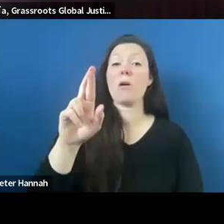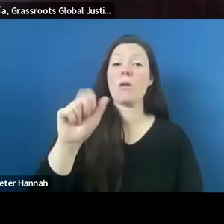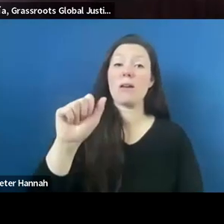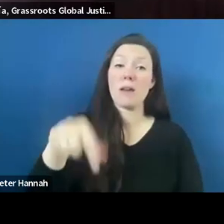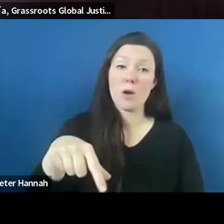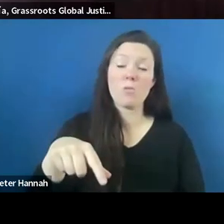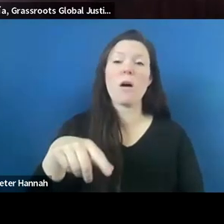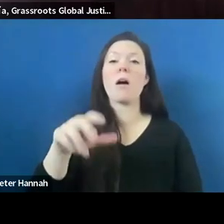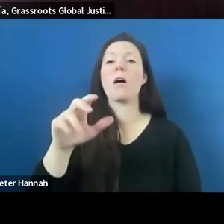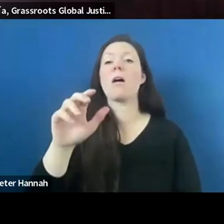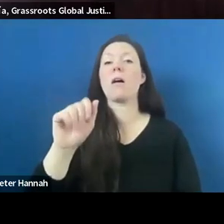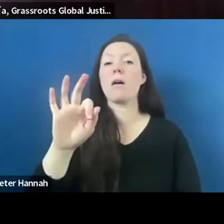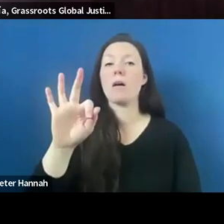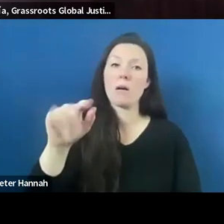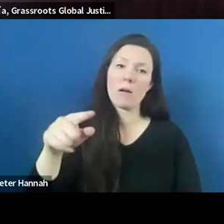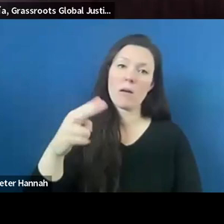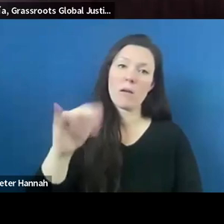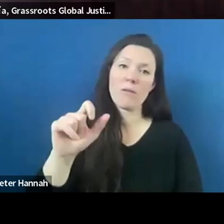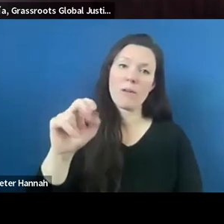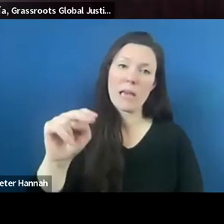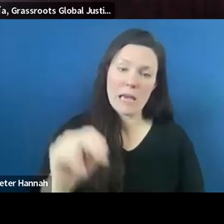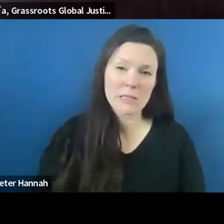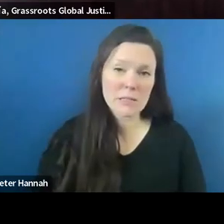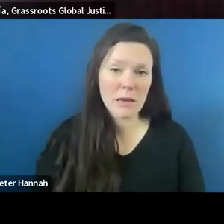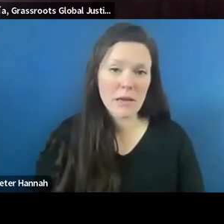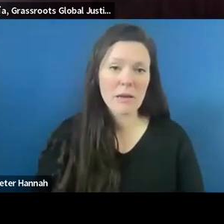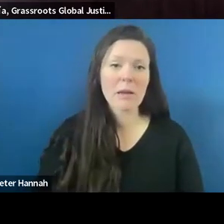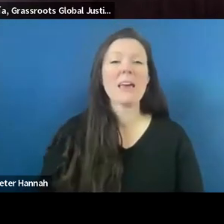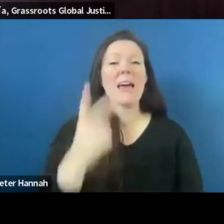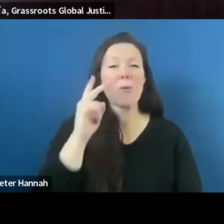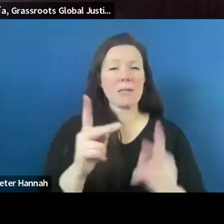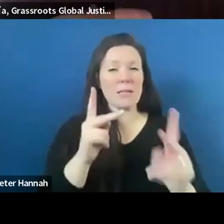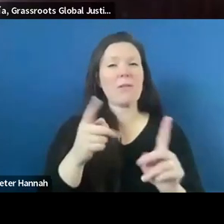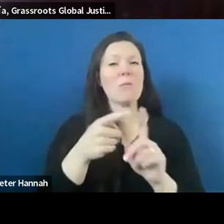organizers out of the San Francisco in the Bay Area, particularly